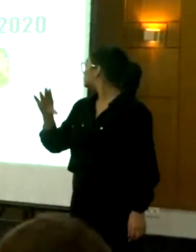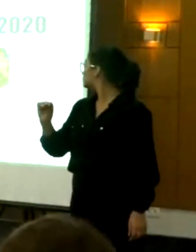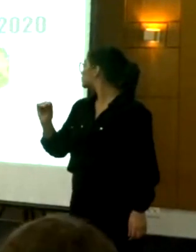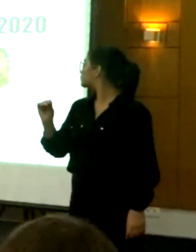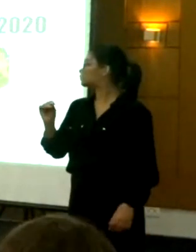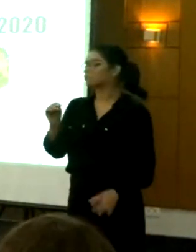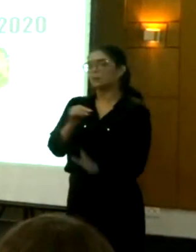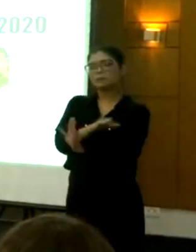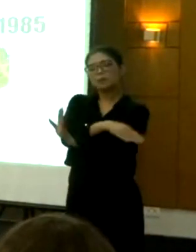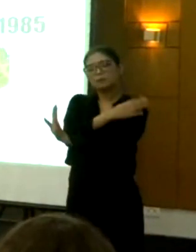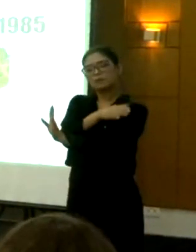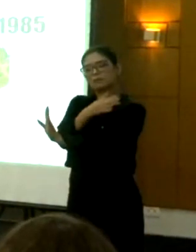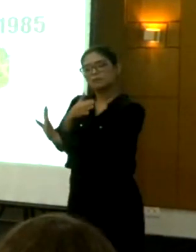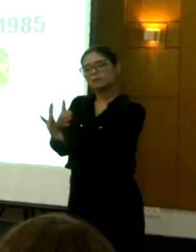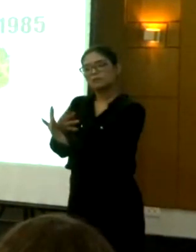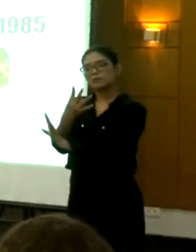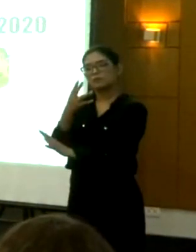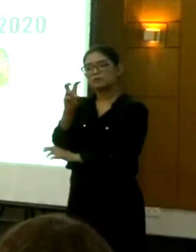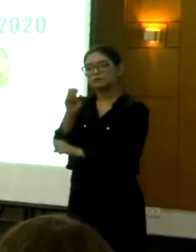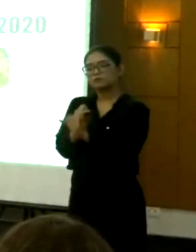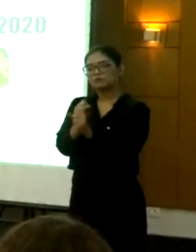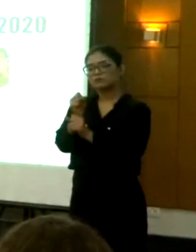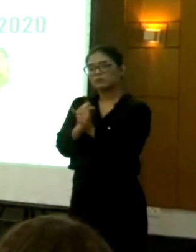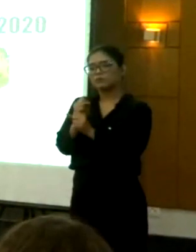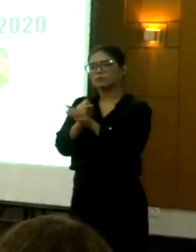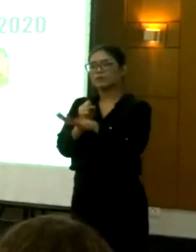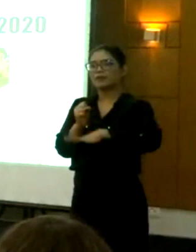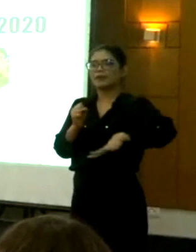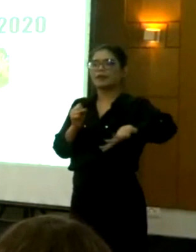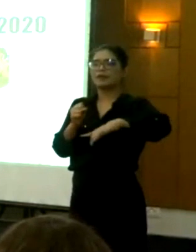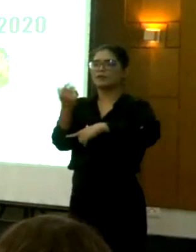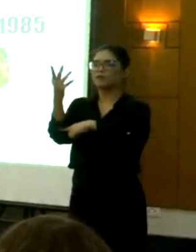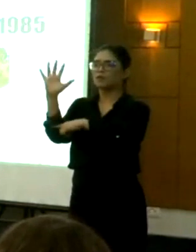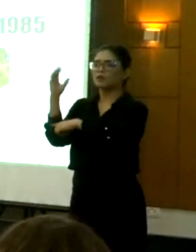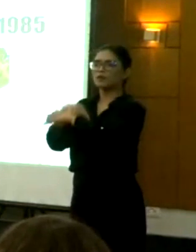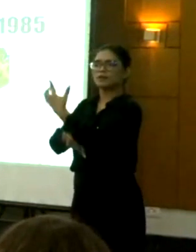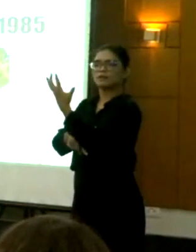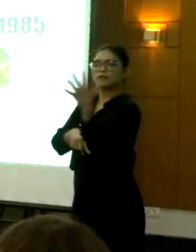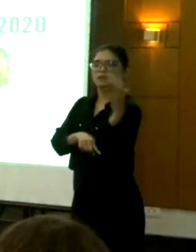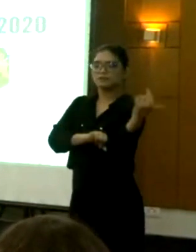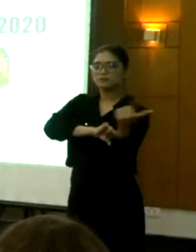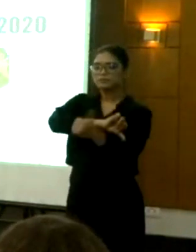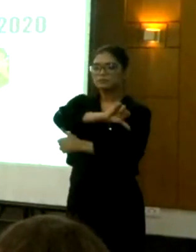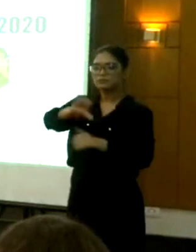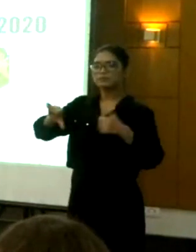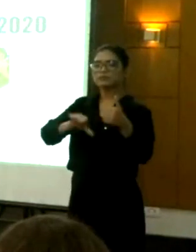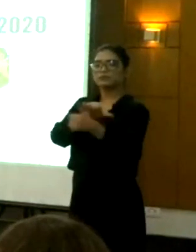, dense forest areas were converted to agriculture , so the green turned yellow,